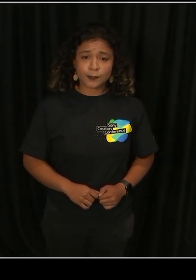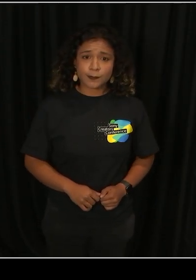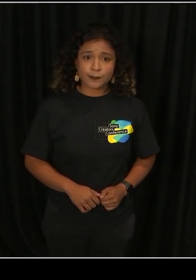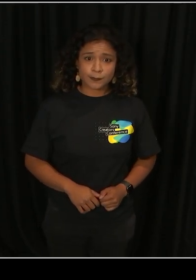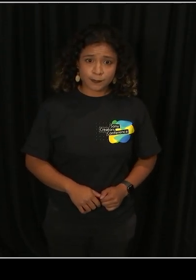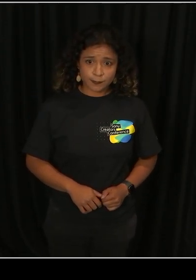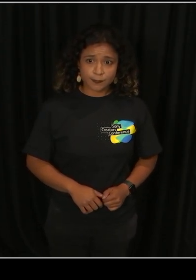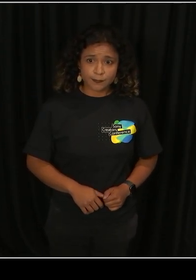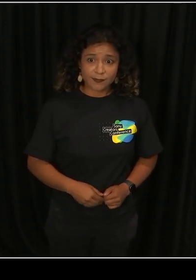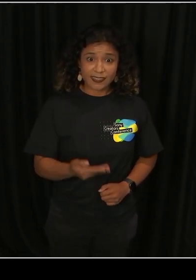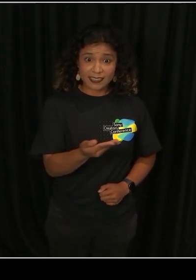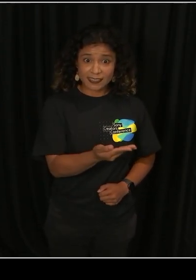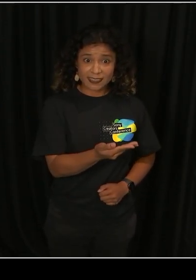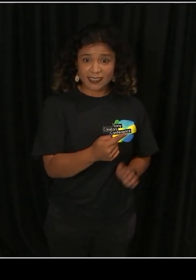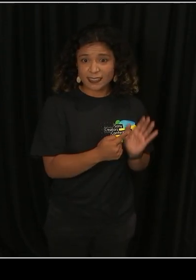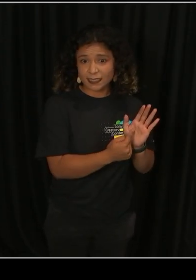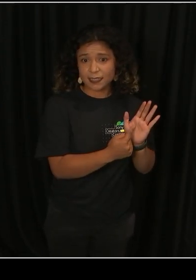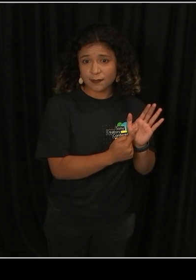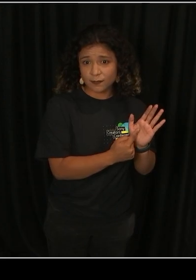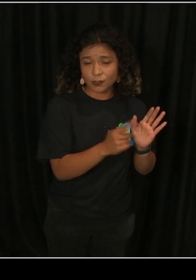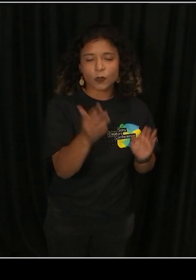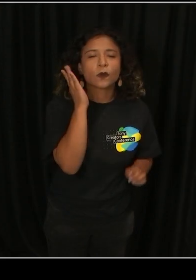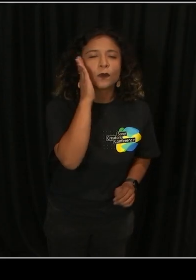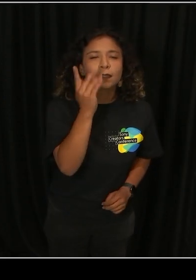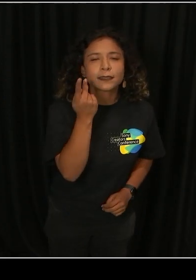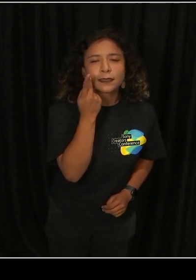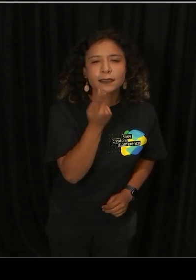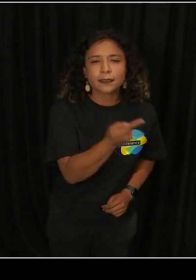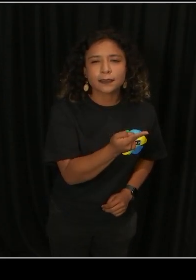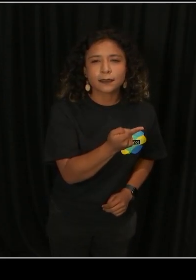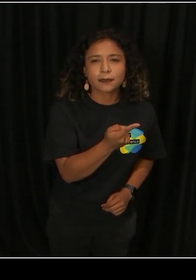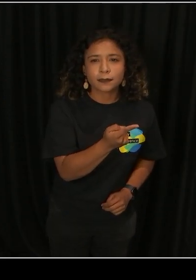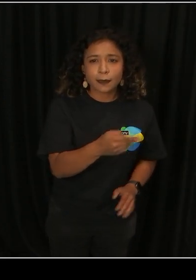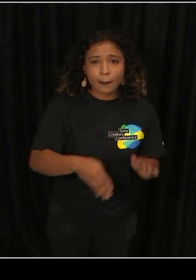On this one you're going to see as the goal goes in across the bottom,